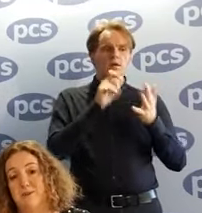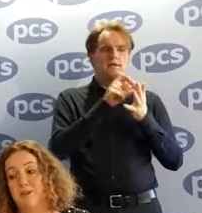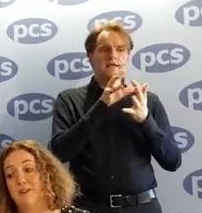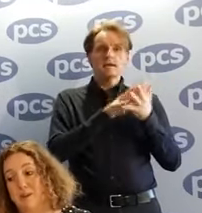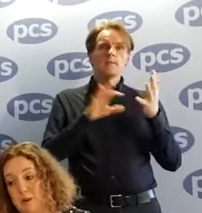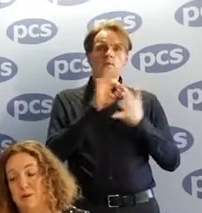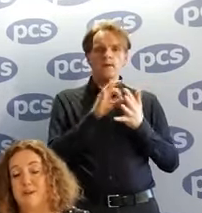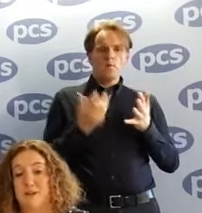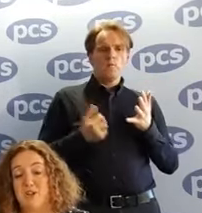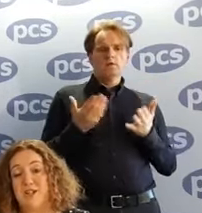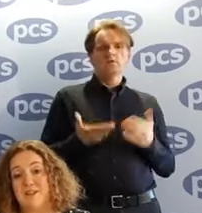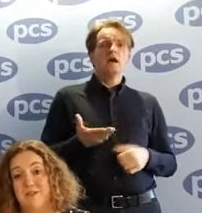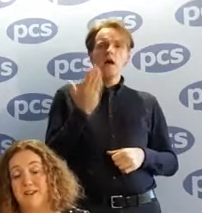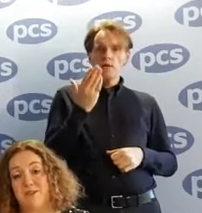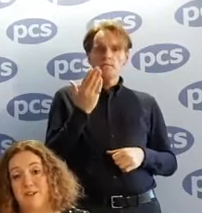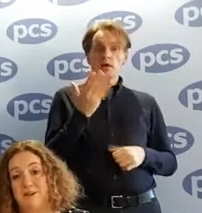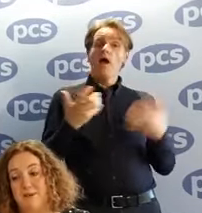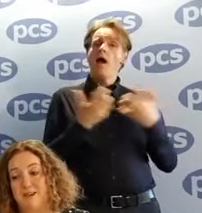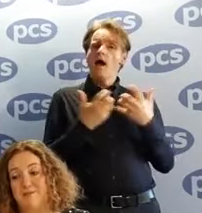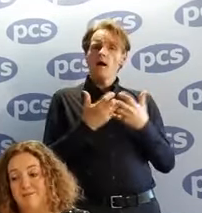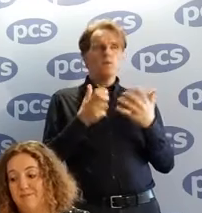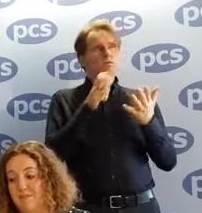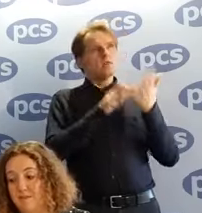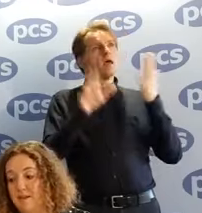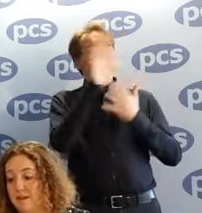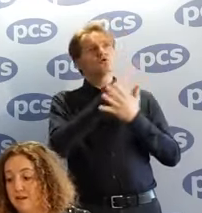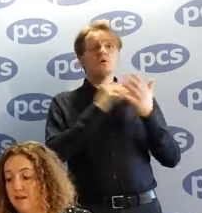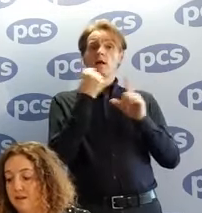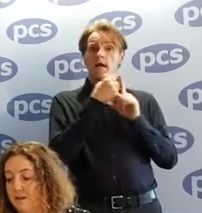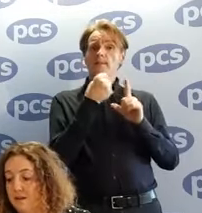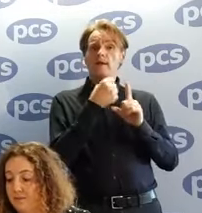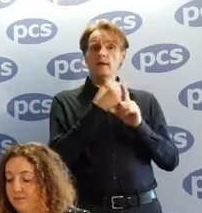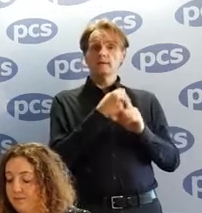level and that will only be be achieved in the national campaign. Okay